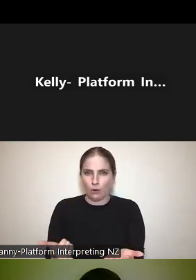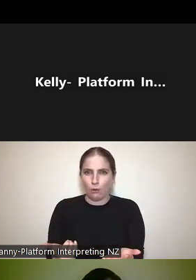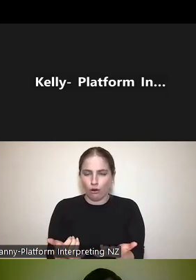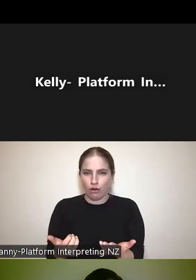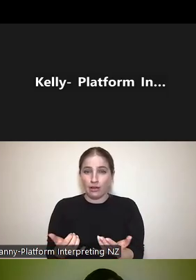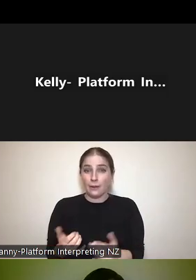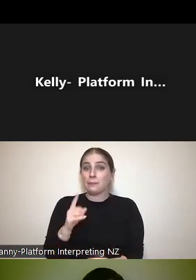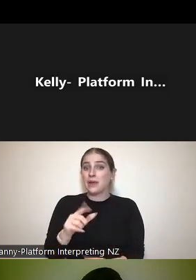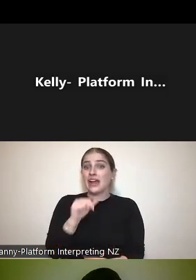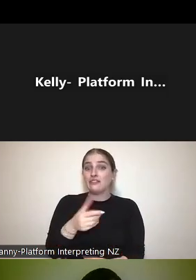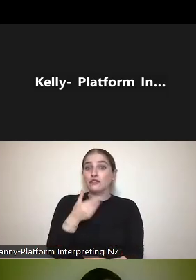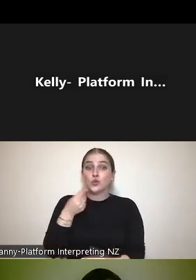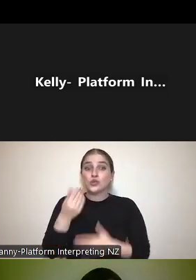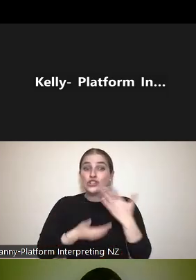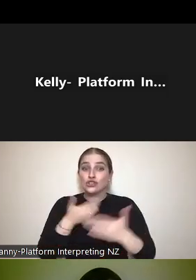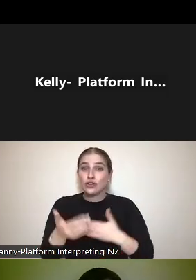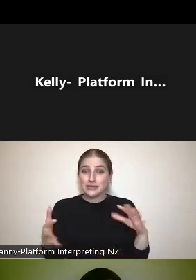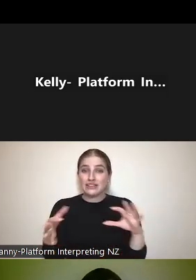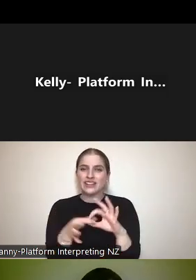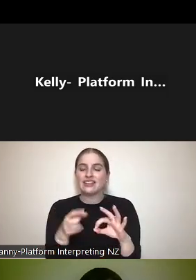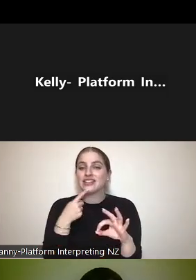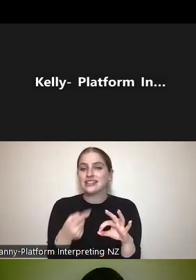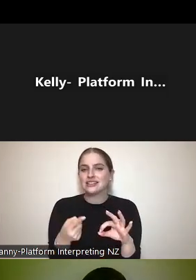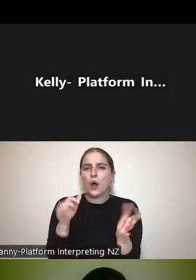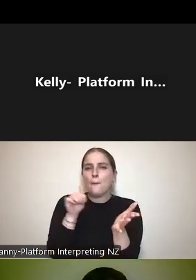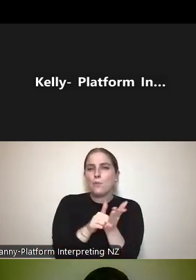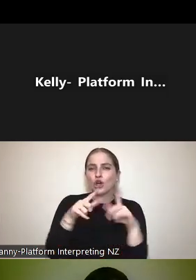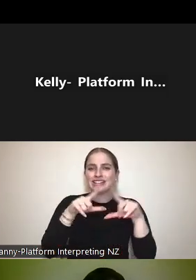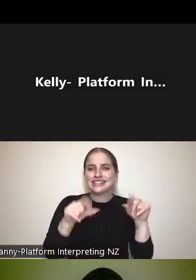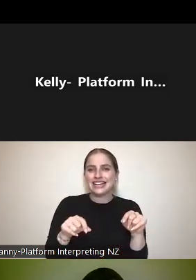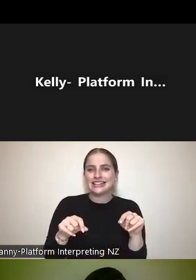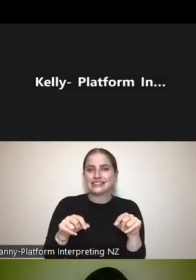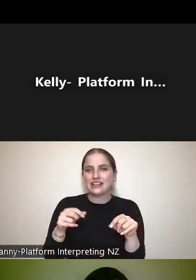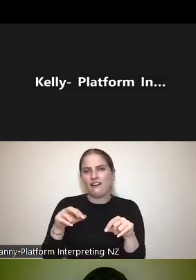That's what it'll bring up, and boom, it saves heaps of time, makes sure people can get to your,